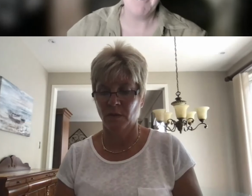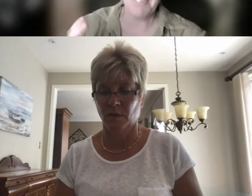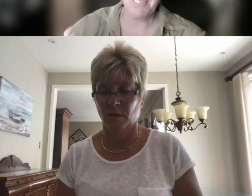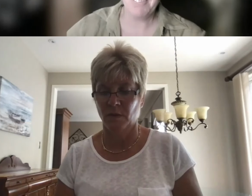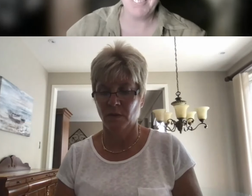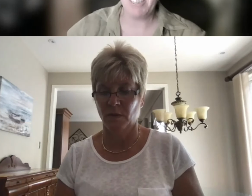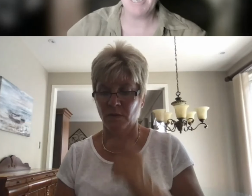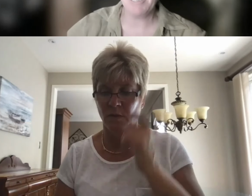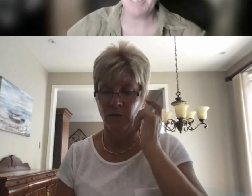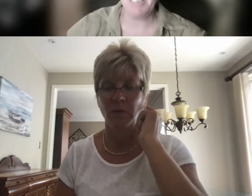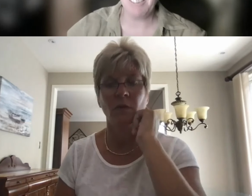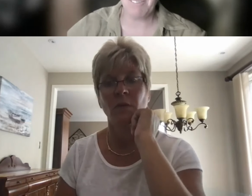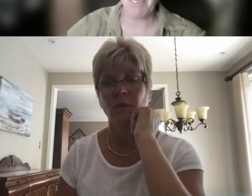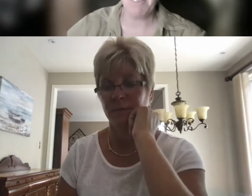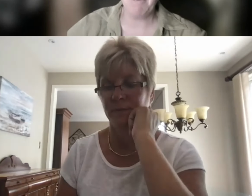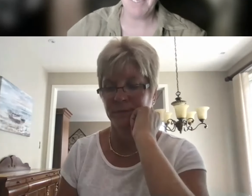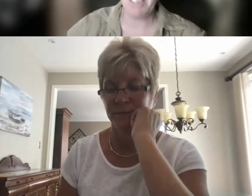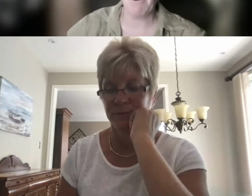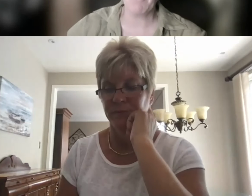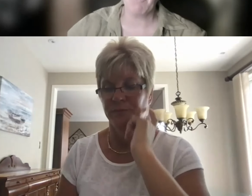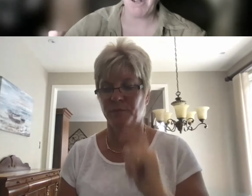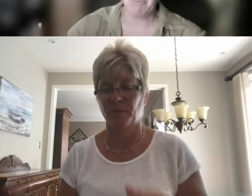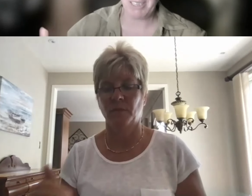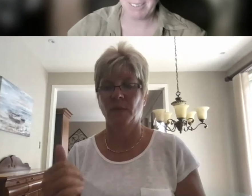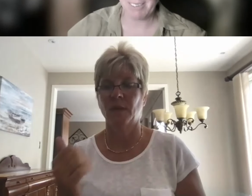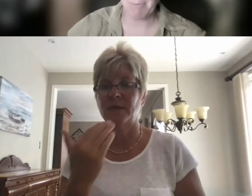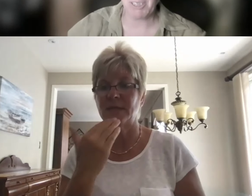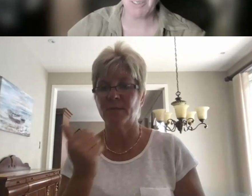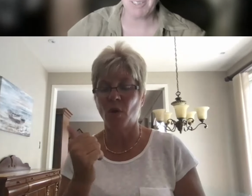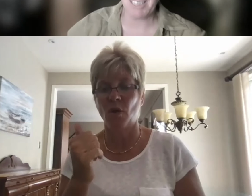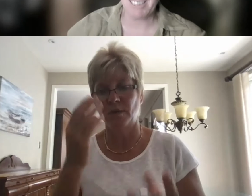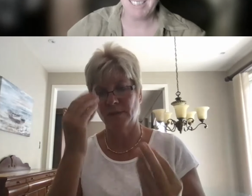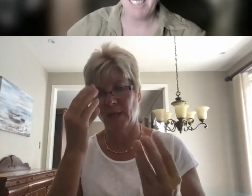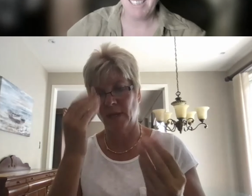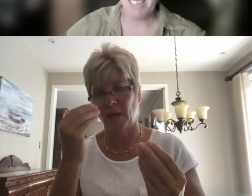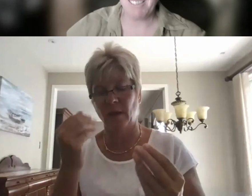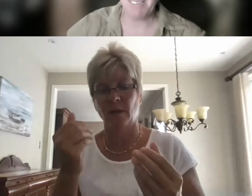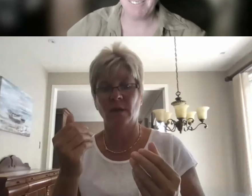isolated from the overwhelming majority.